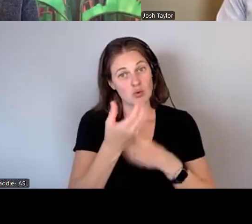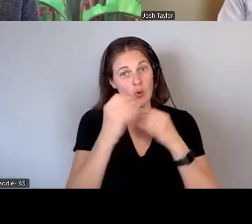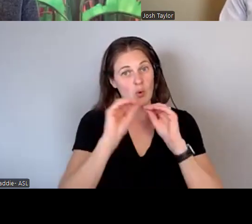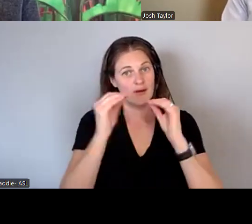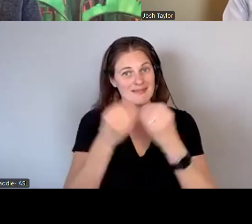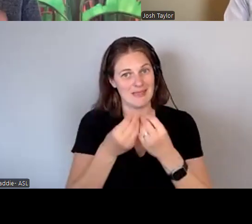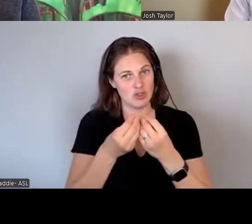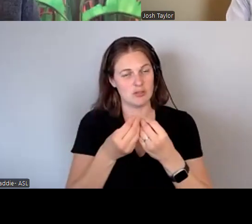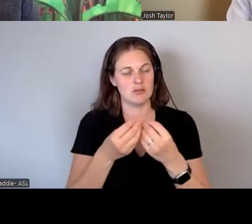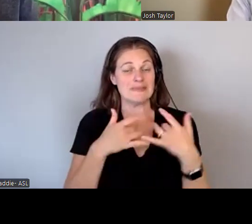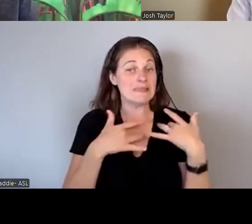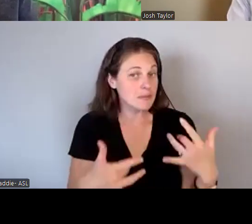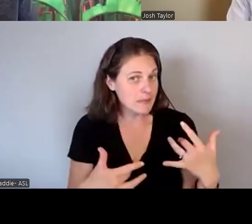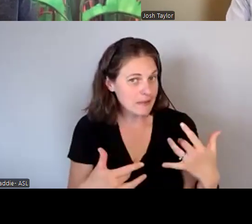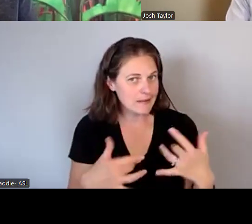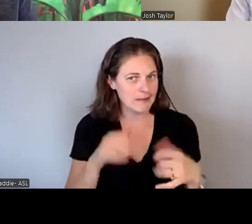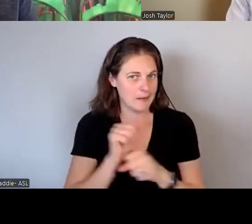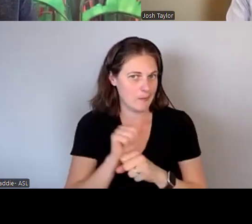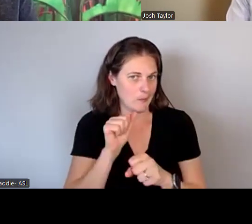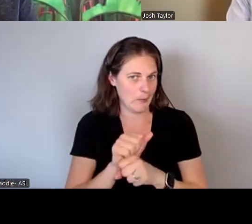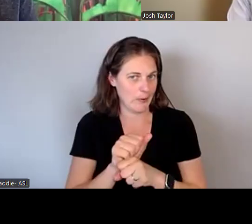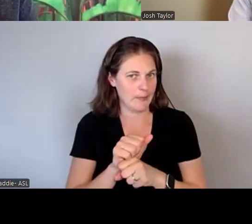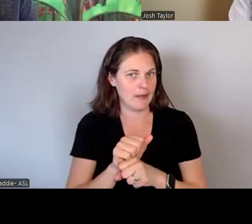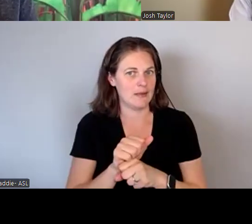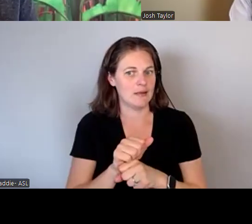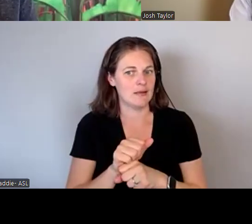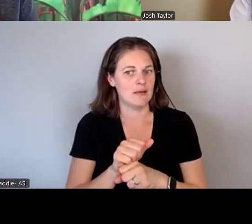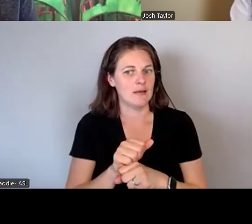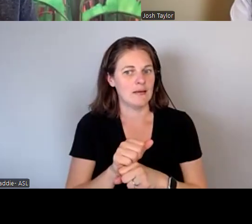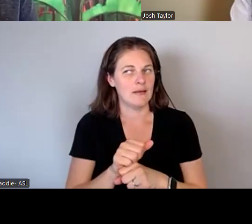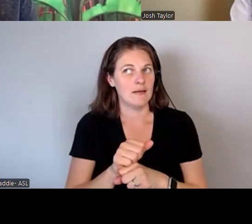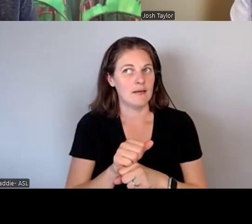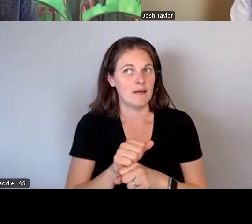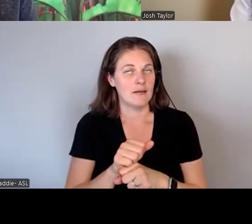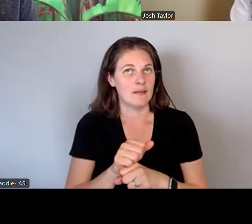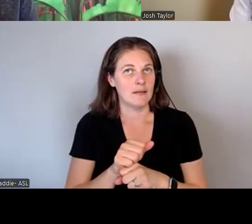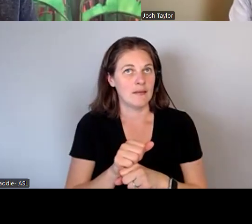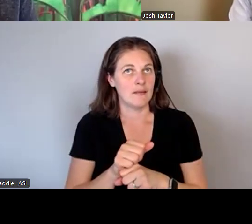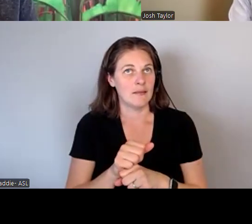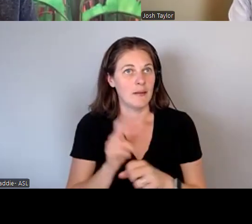usually the way employment works is people get that privilege